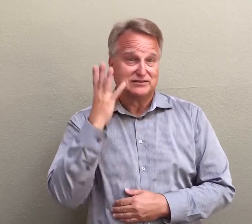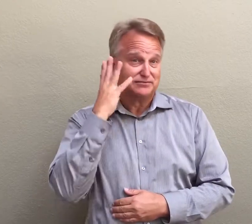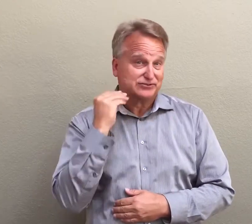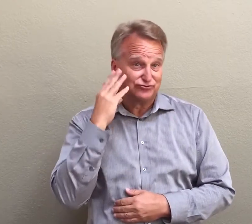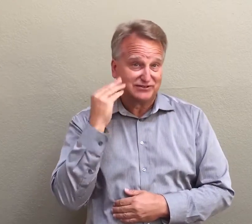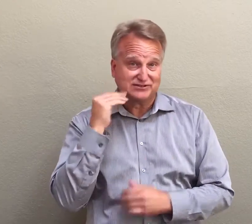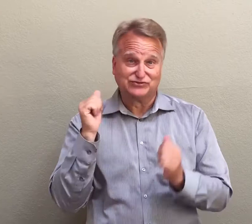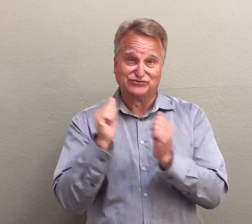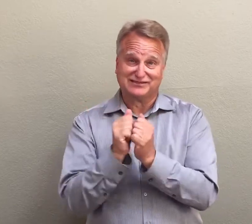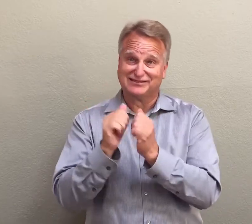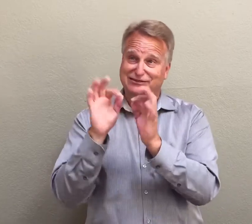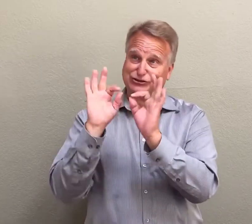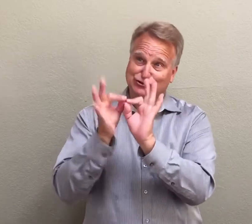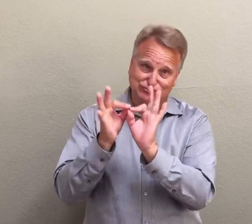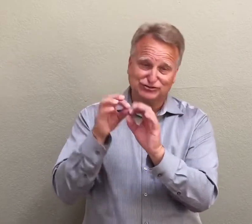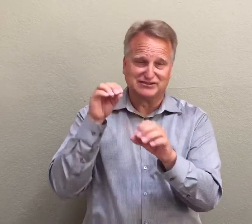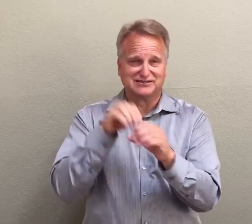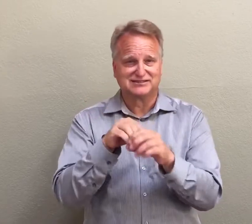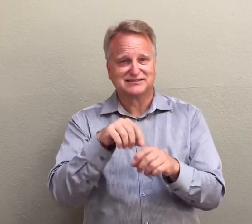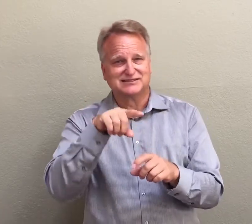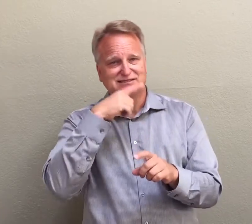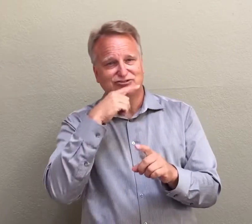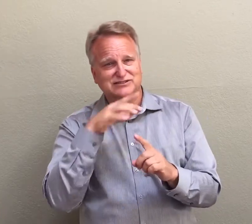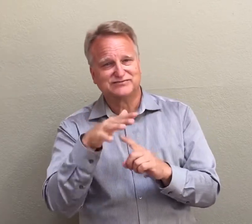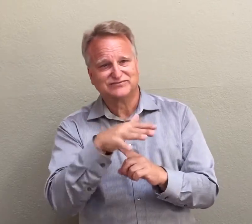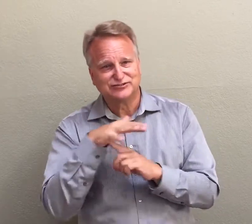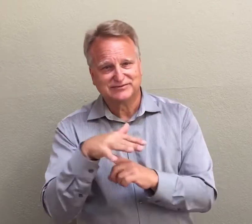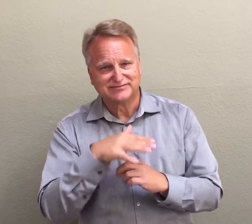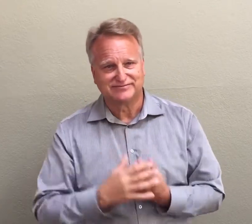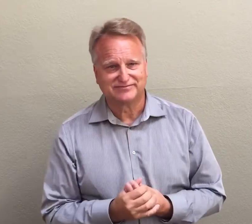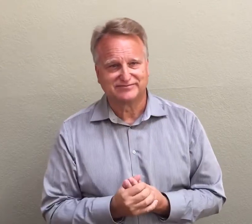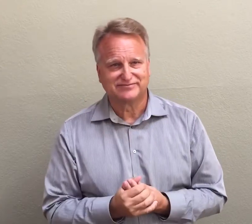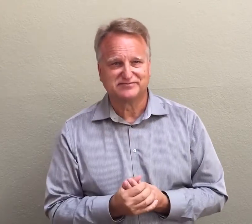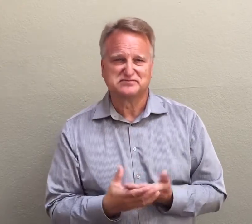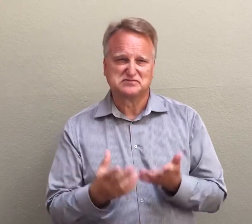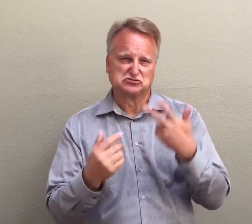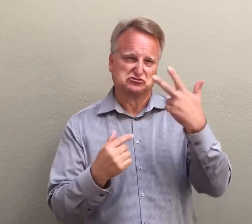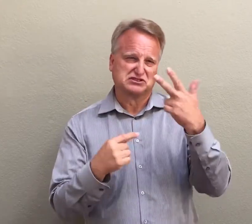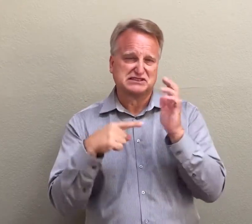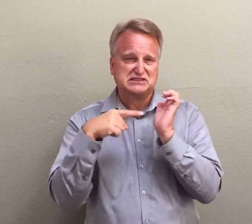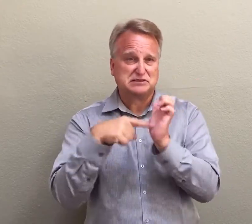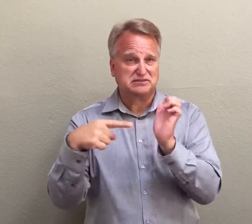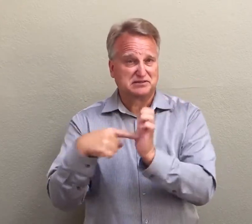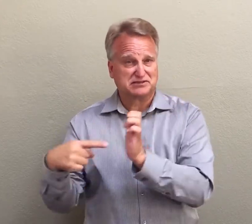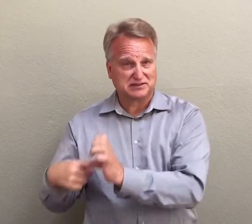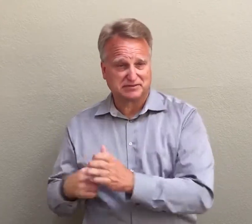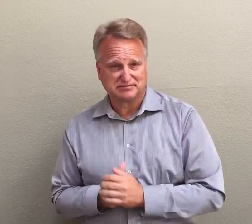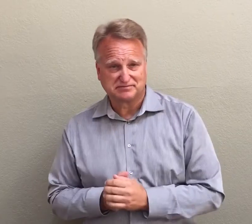our experiences with interpreters in a hearing environment. I will provide three examples of this.